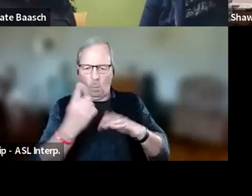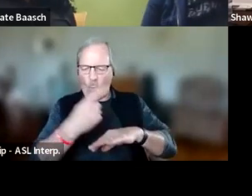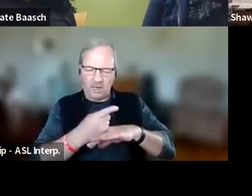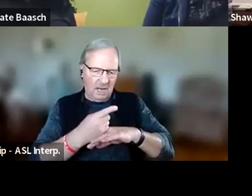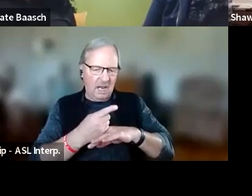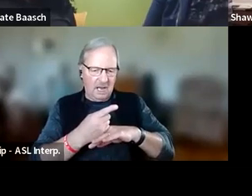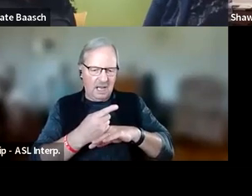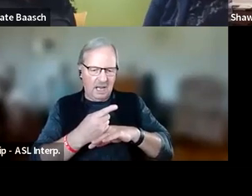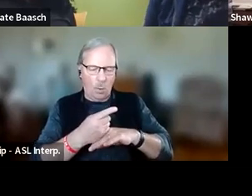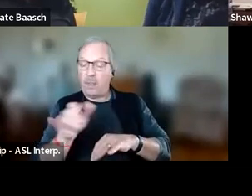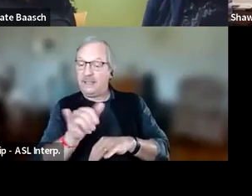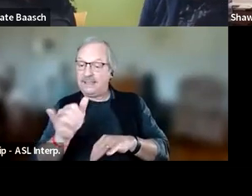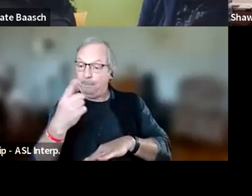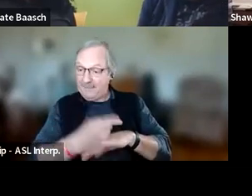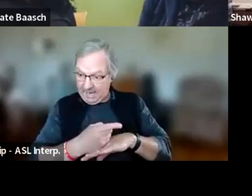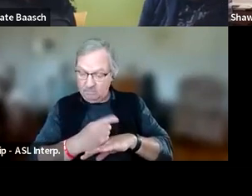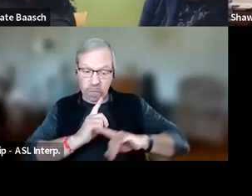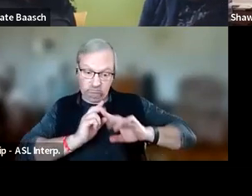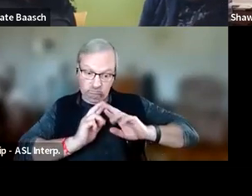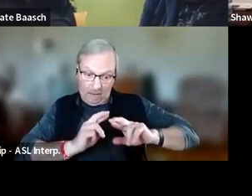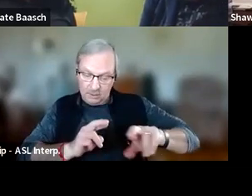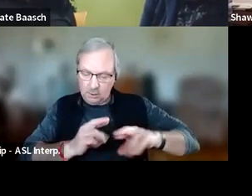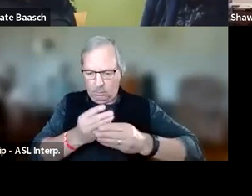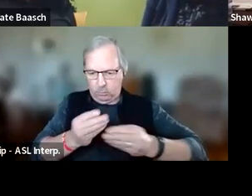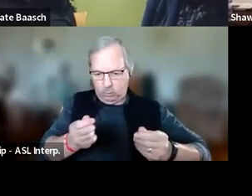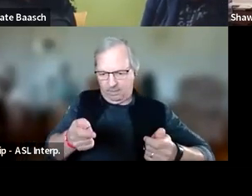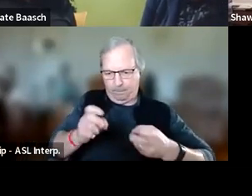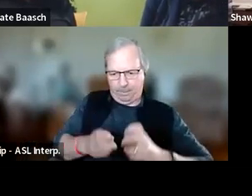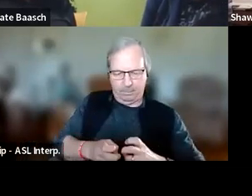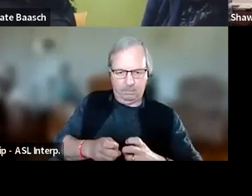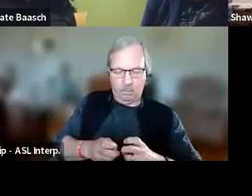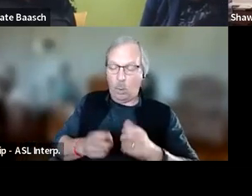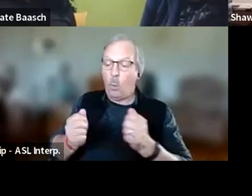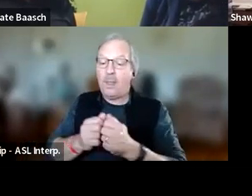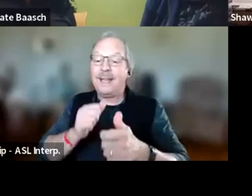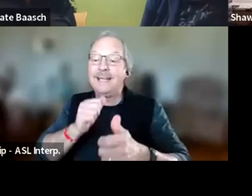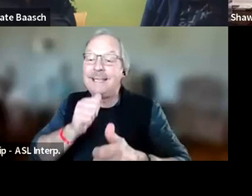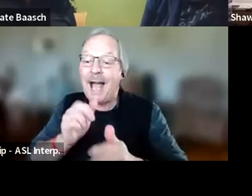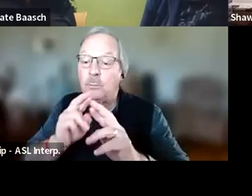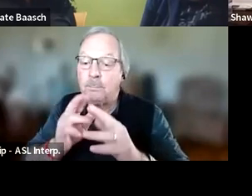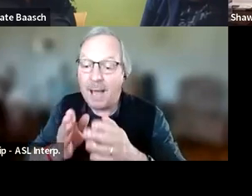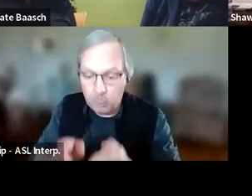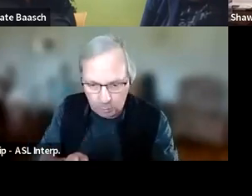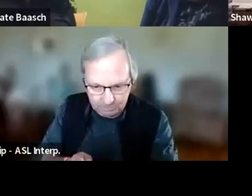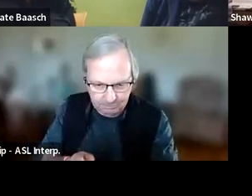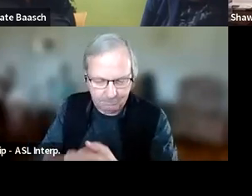the same day to resolve any issues with non-responders and things like that. So we keep a good communications,